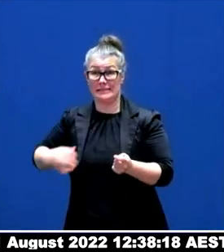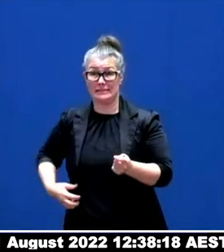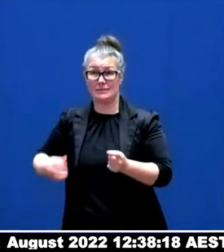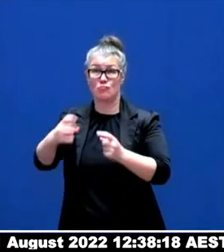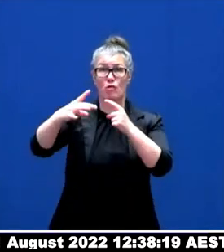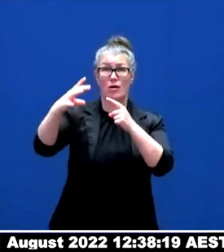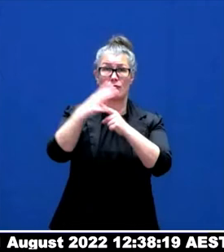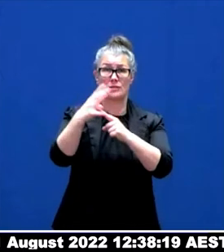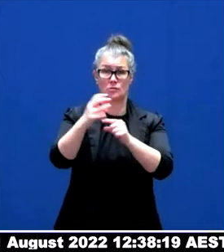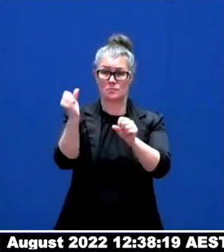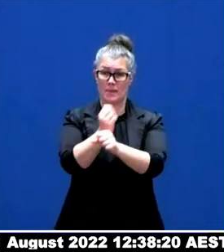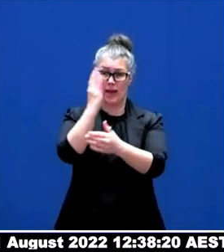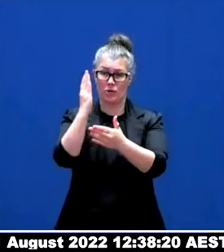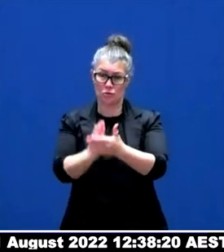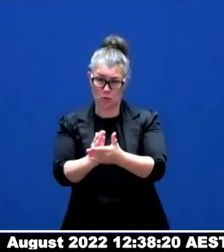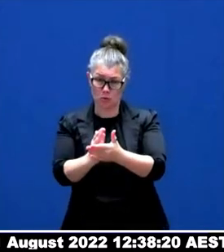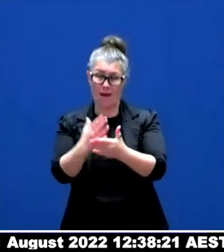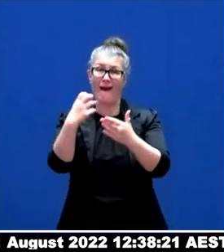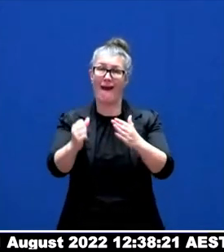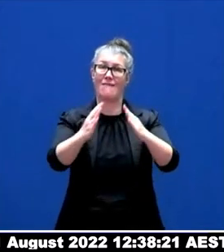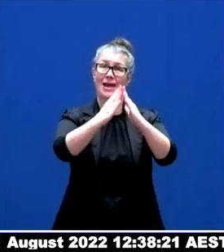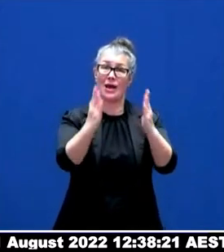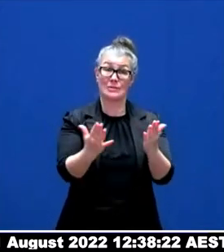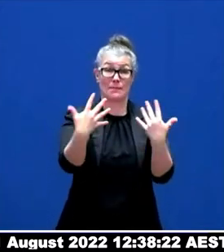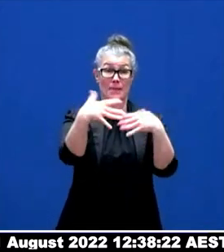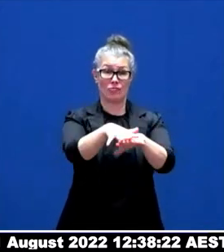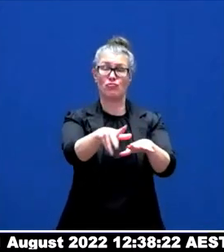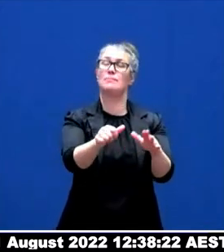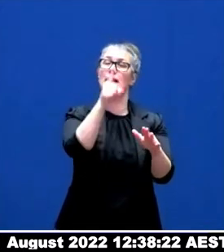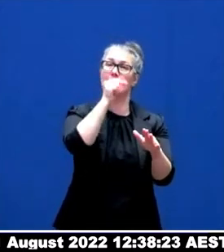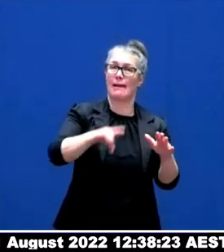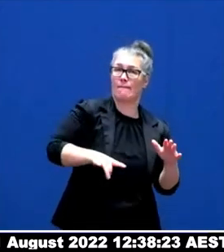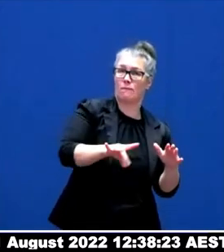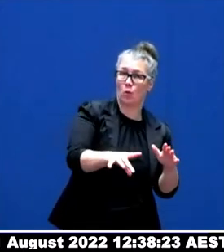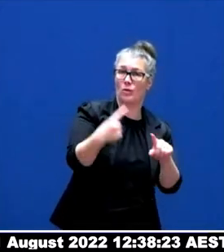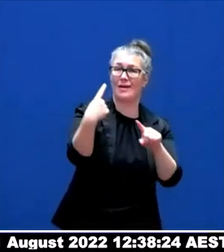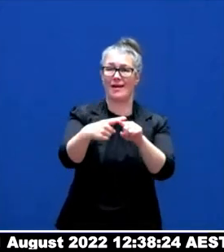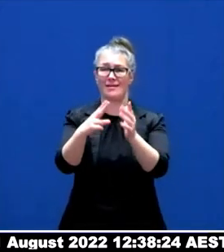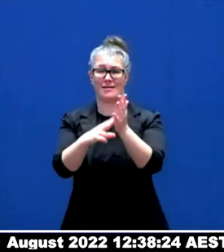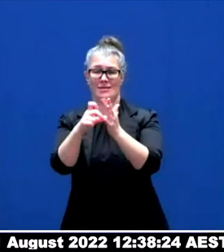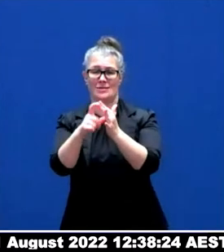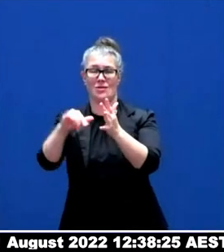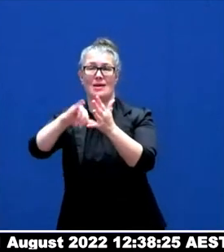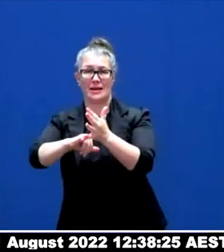of affordable and appropriate mainstream housing, and NDIS-funded accommodation for people with disability?